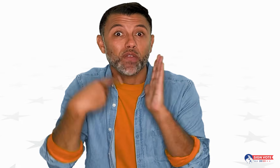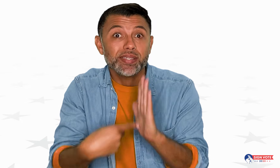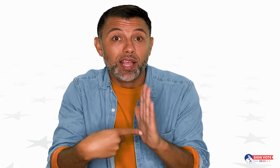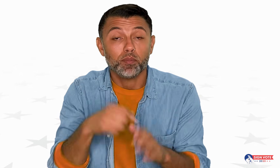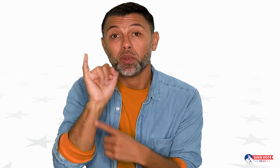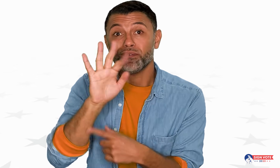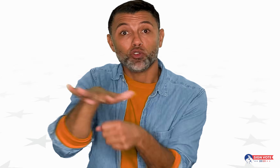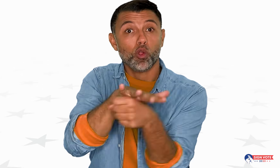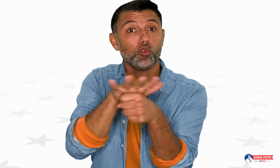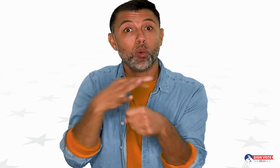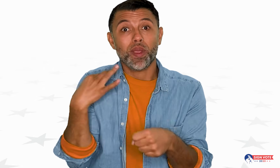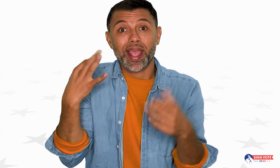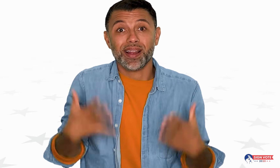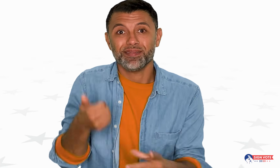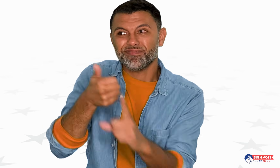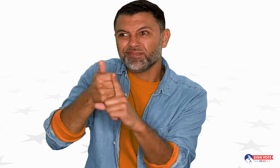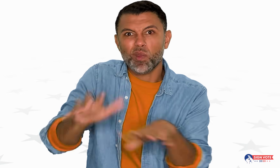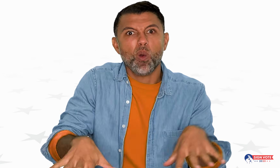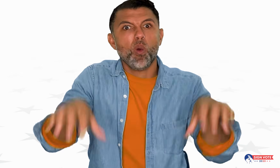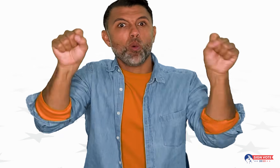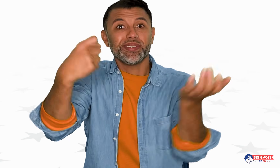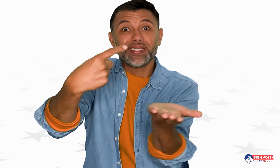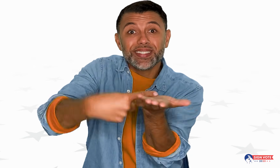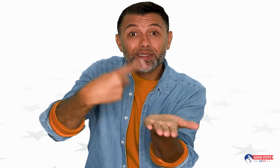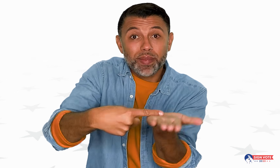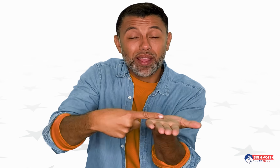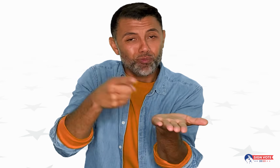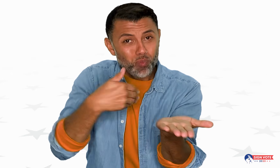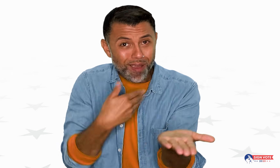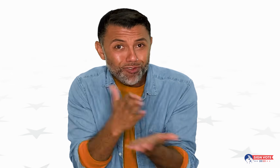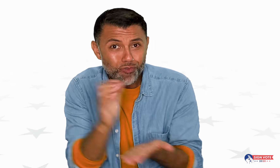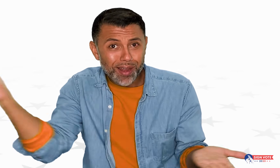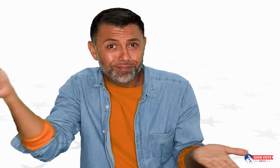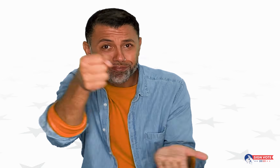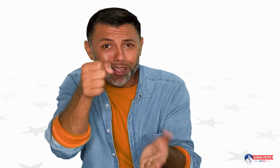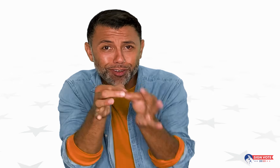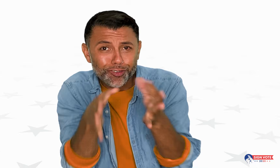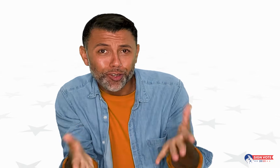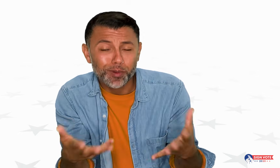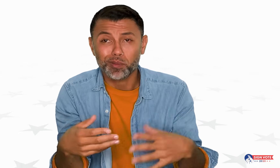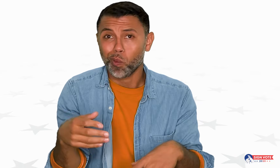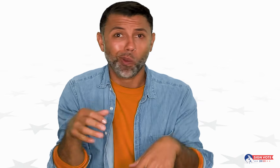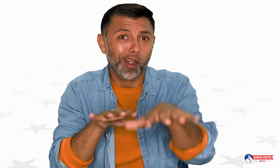For example, maybe a local candidate is hosting a debate. You have the right to an interpreter,